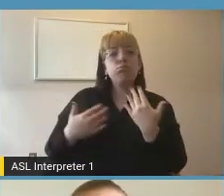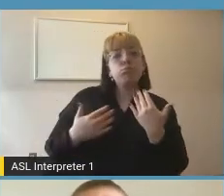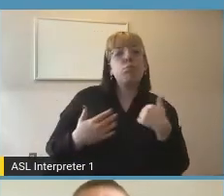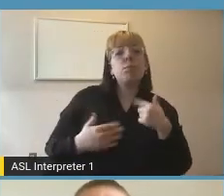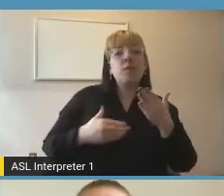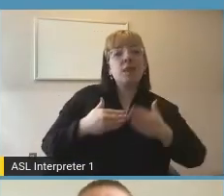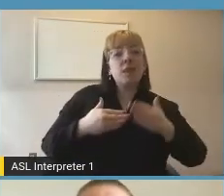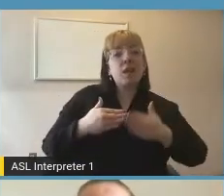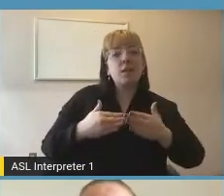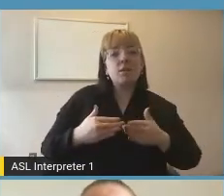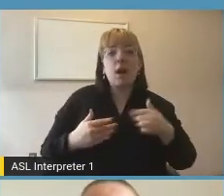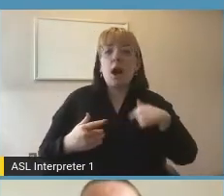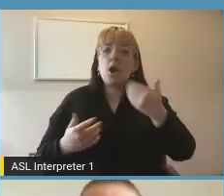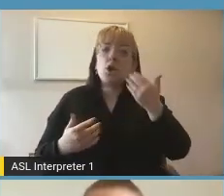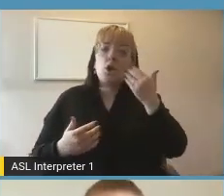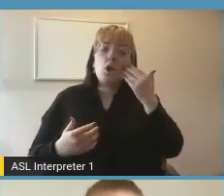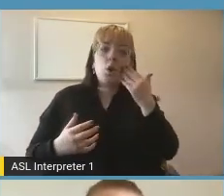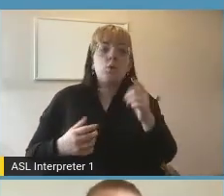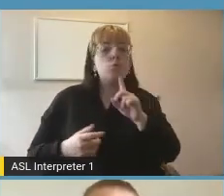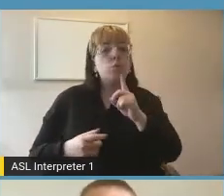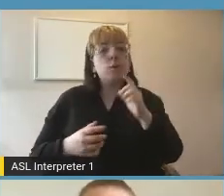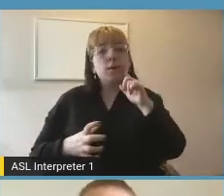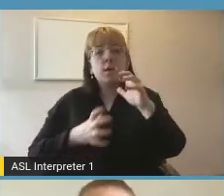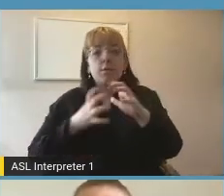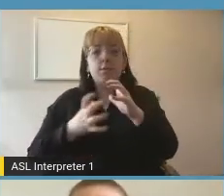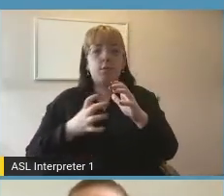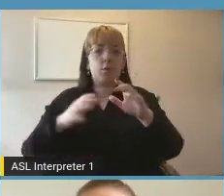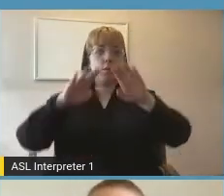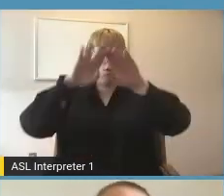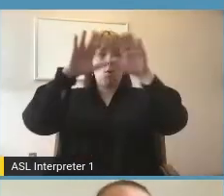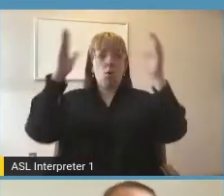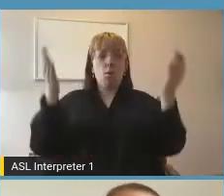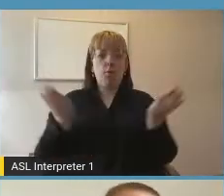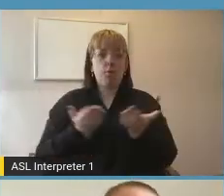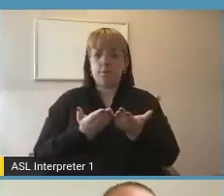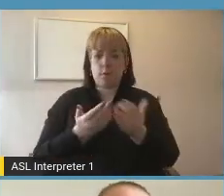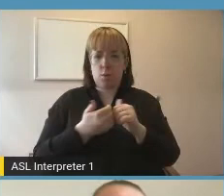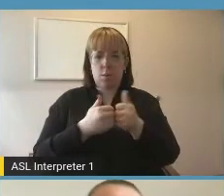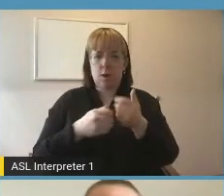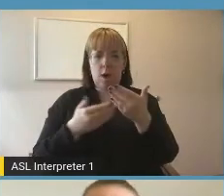give you a high overview so that you have a good sense of how things work so that when